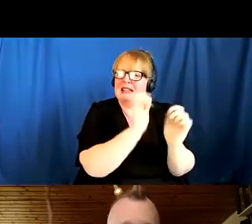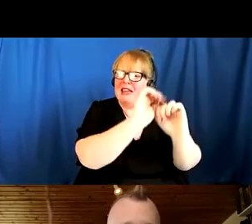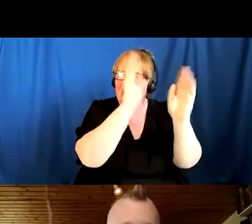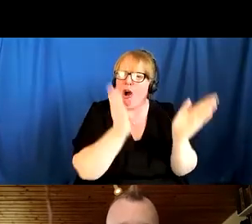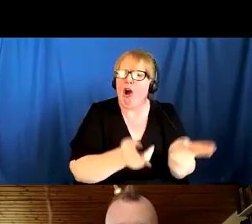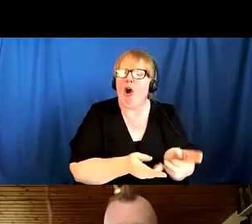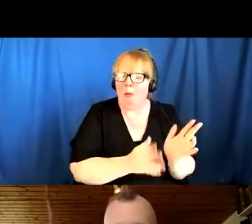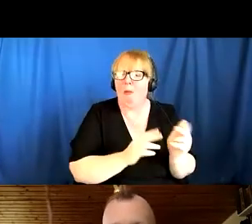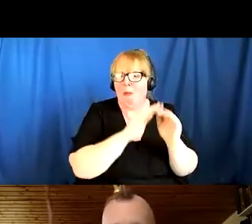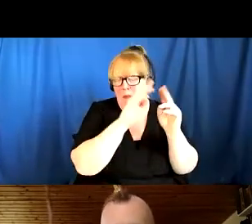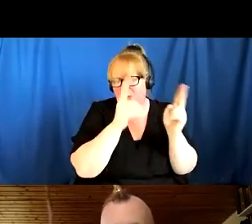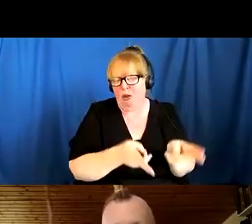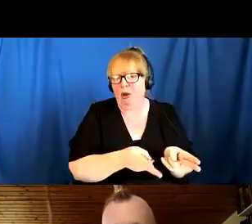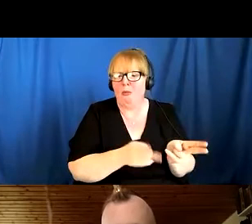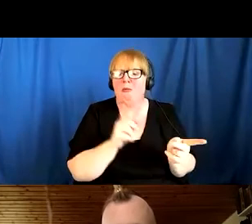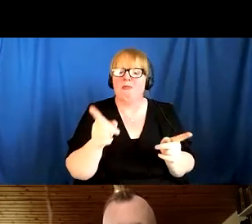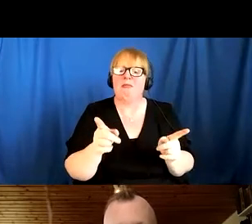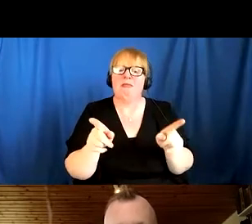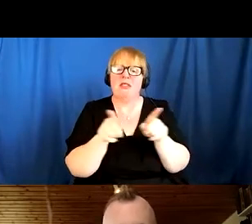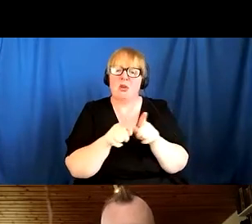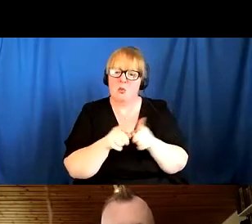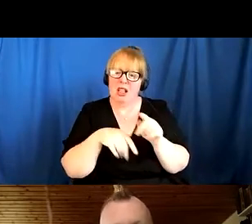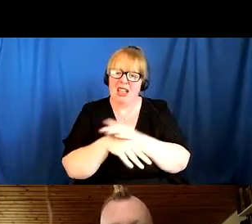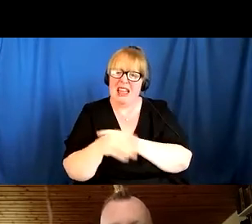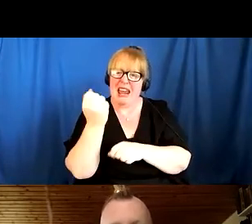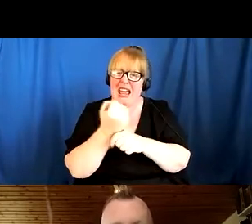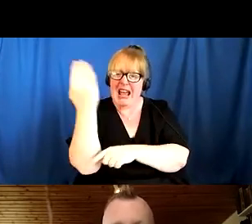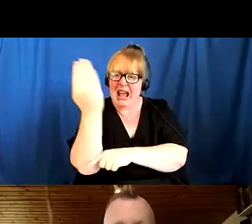of the digital avatars they'd created and physical objects that were like,